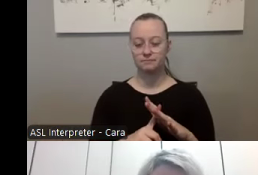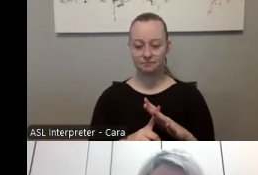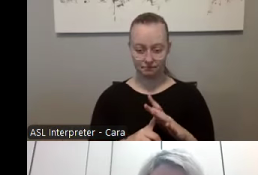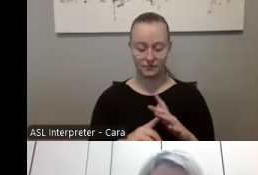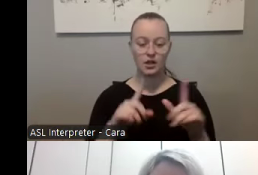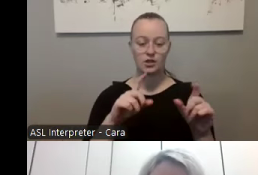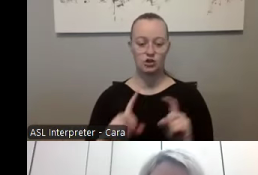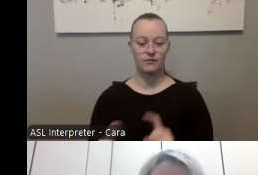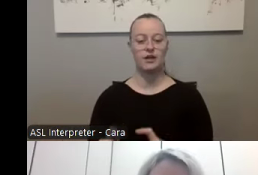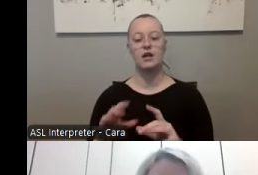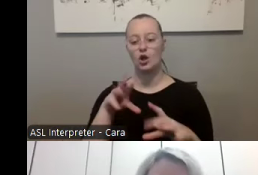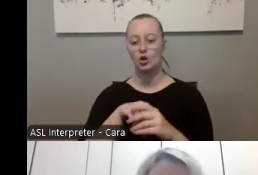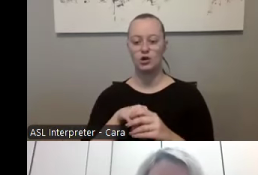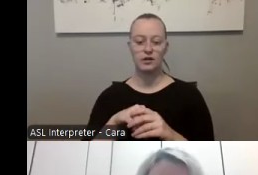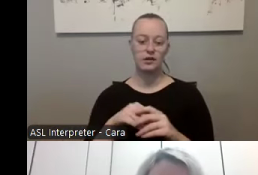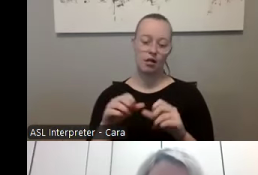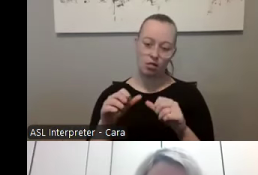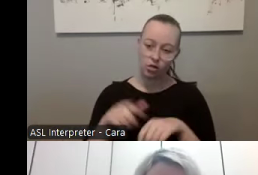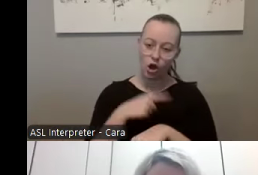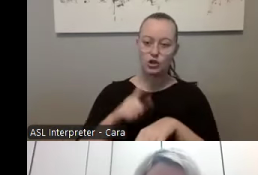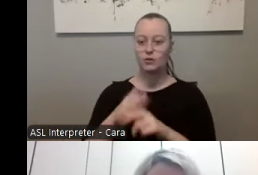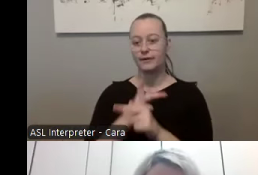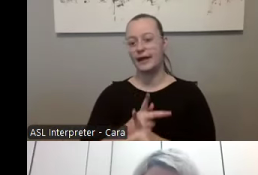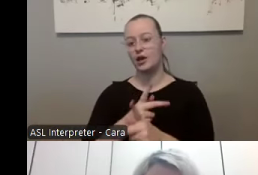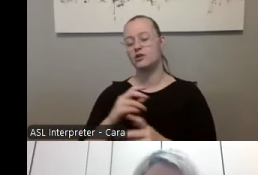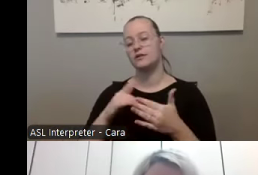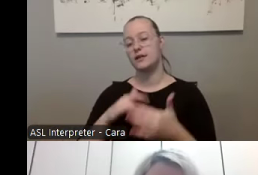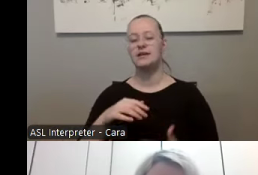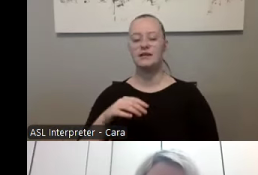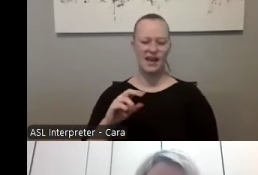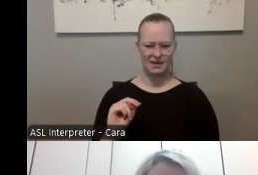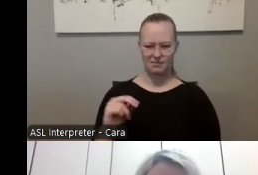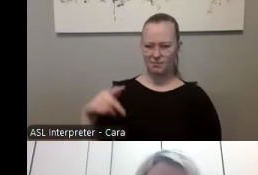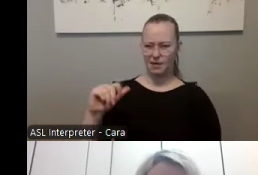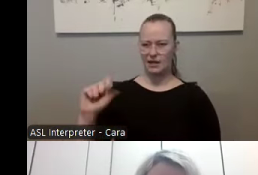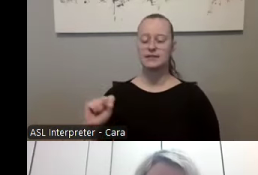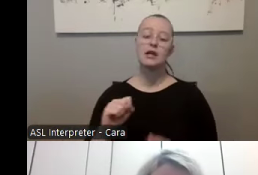Post Acute and Long Term Care Study, or NPALS These include nursing homes, residential care